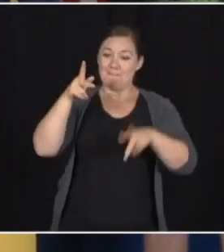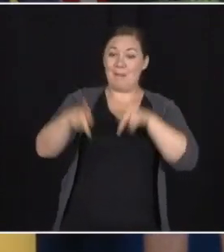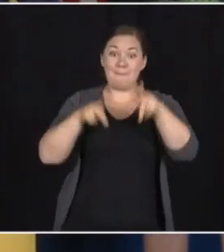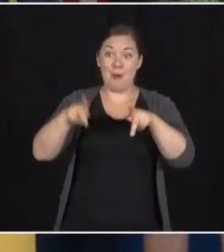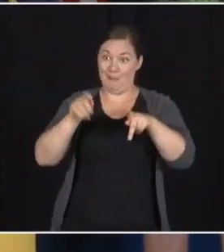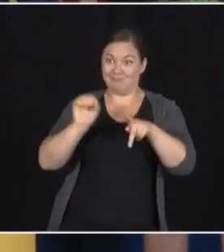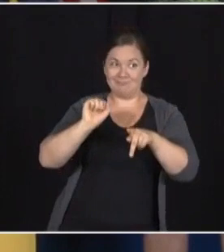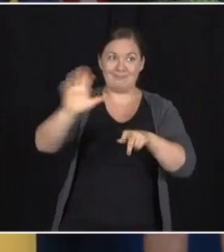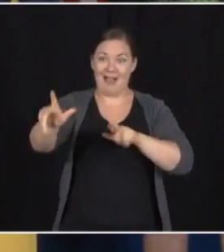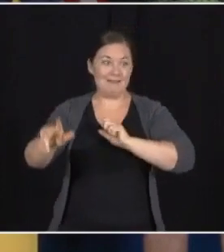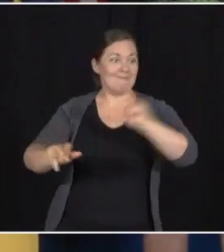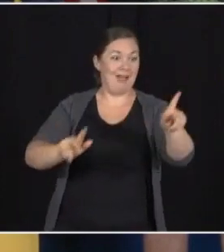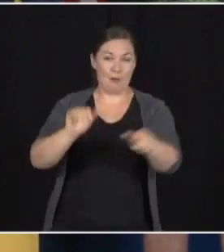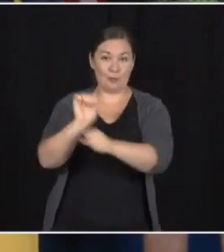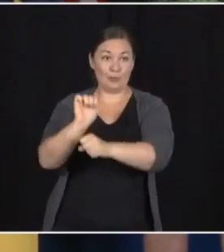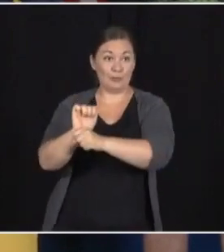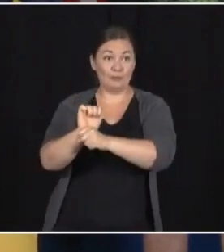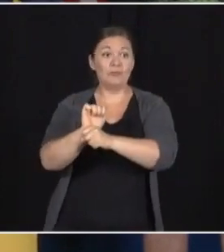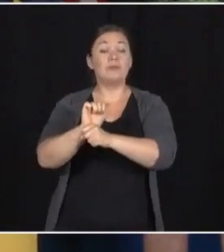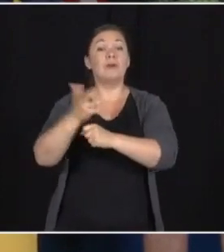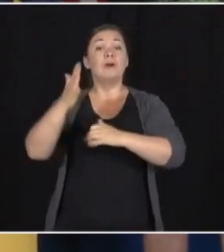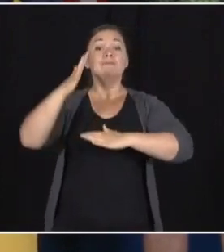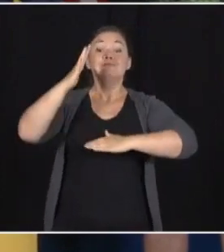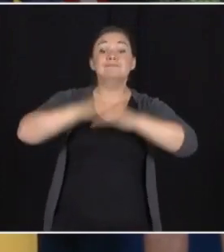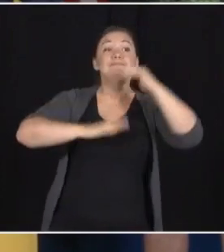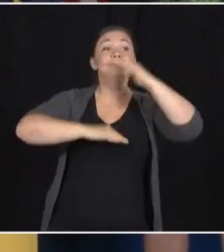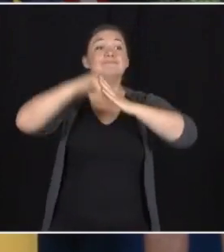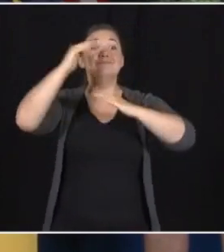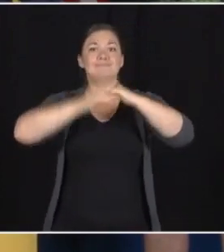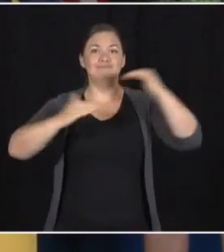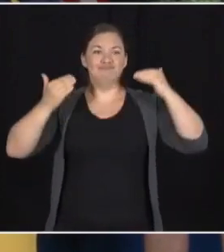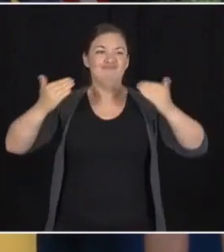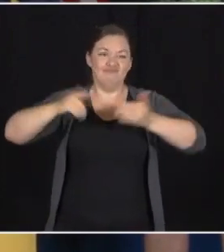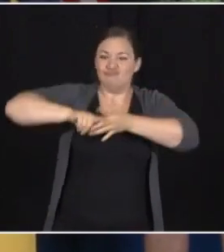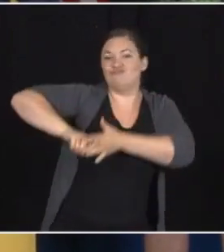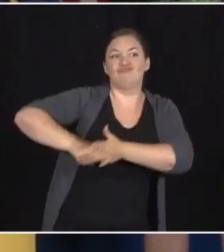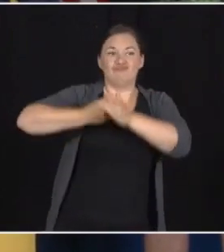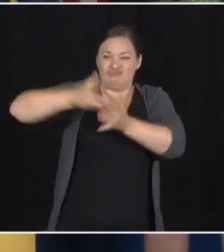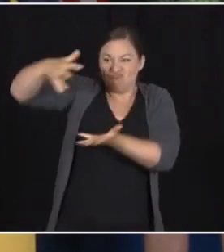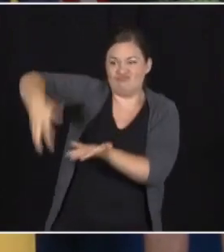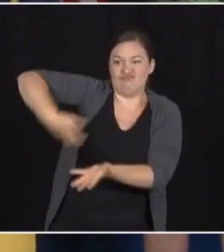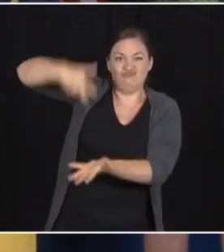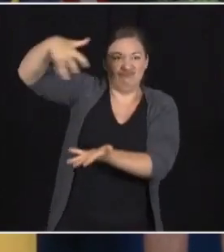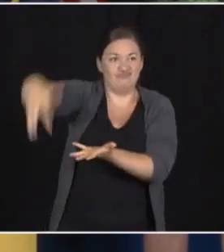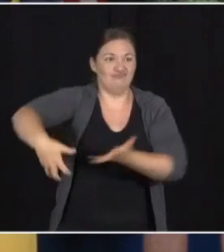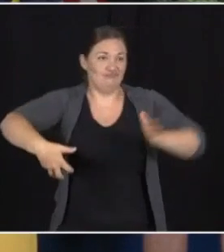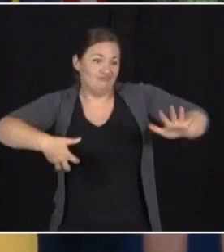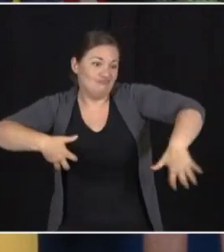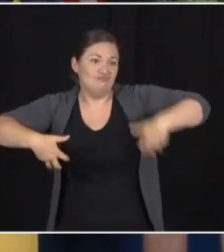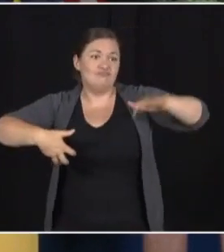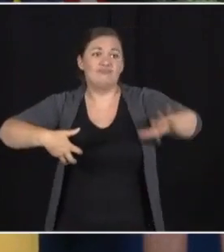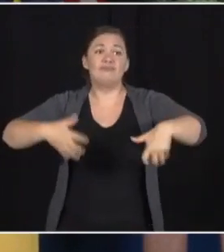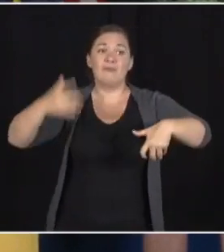And that means putting people to work. It means getting things built because there's no better way to get people to work, to stimulate